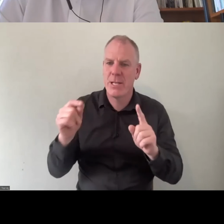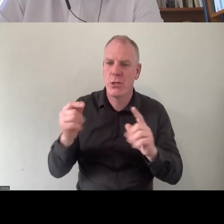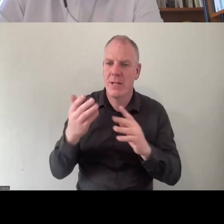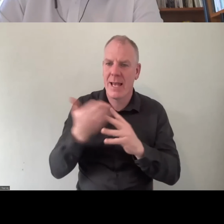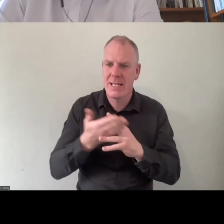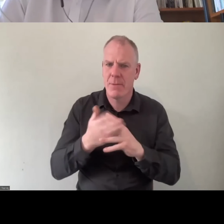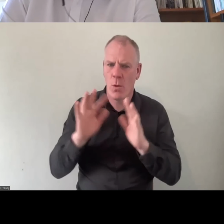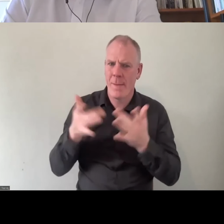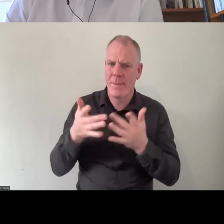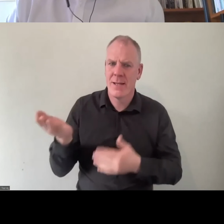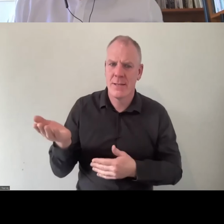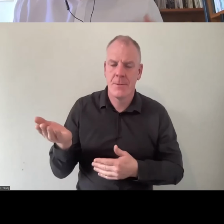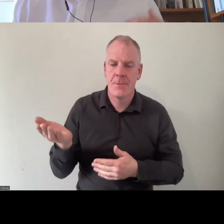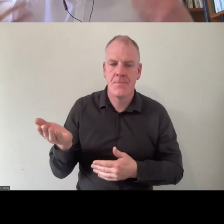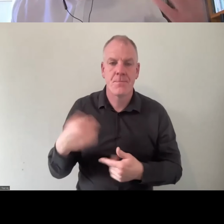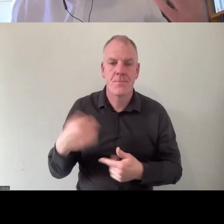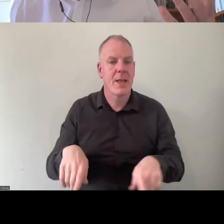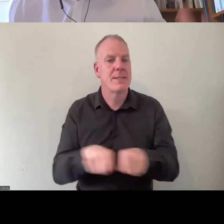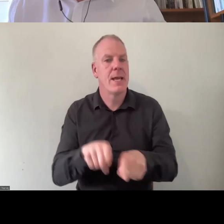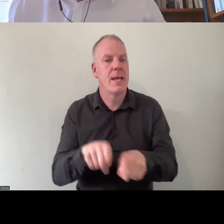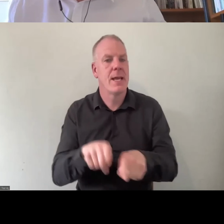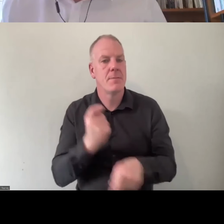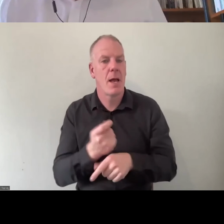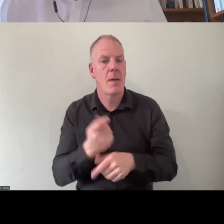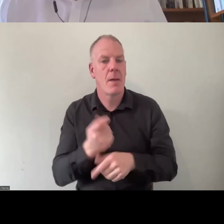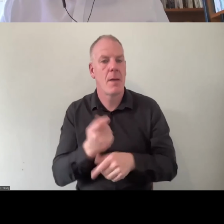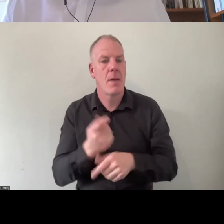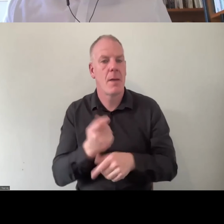Then you'll have areas such as participation in the arts,